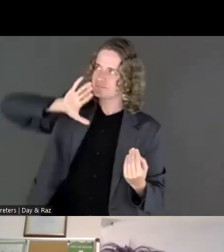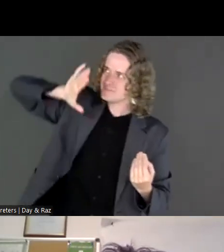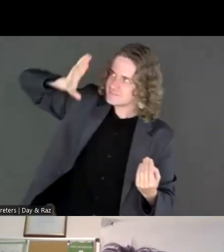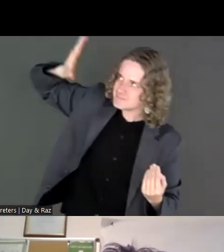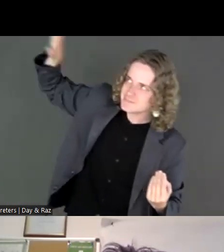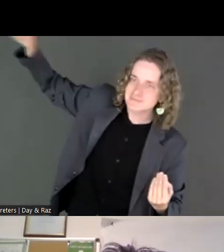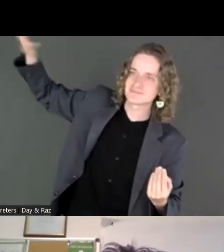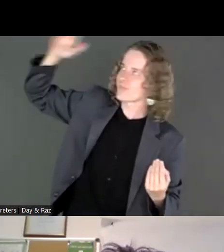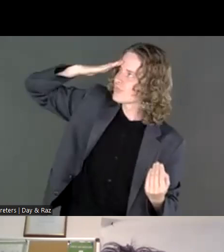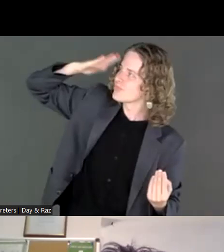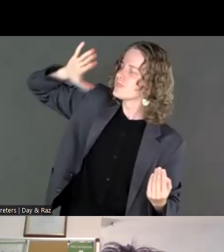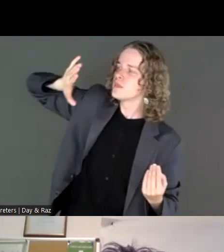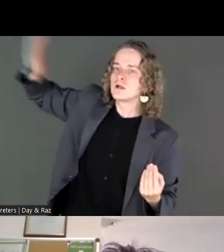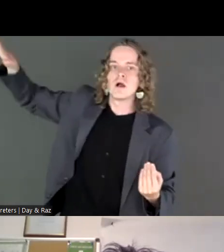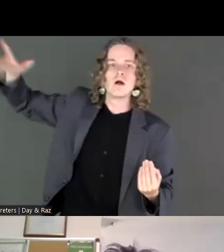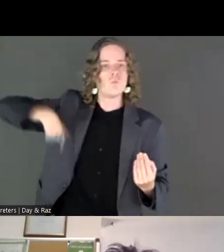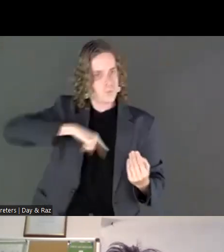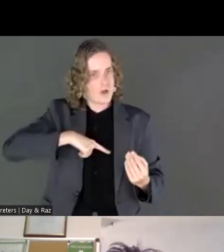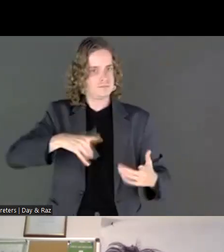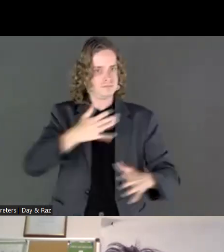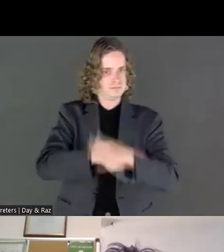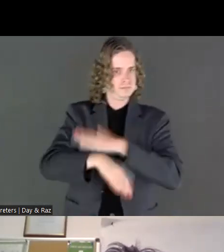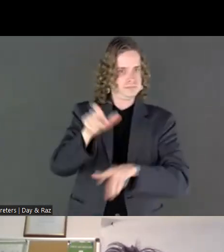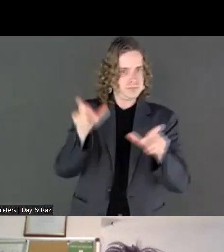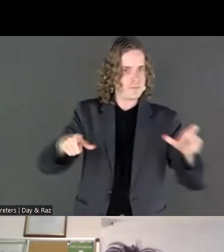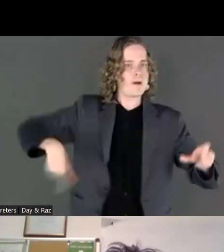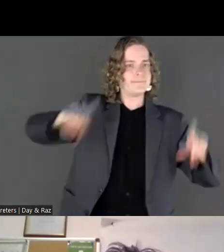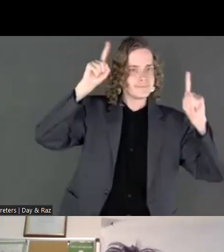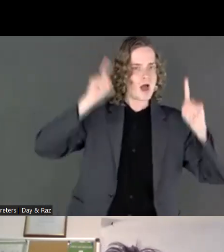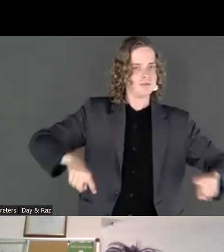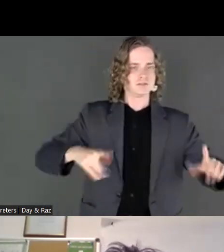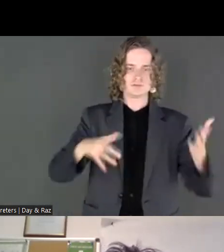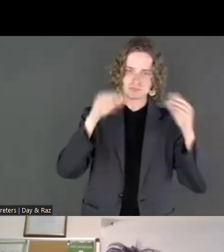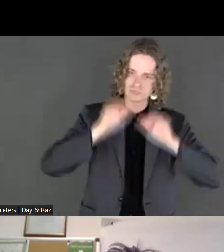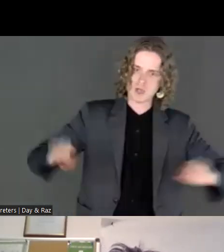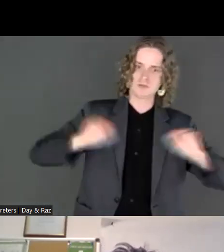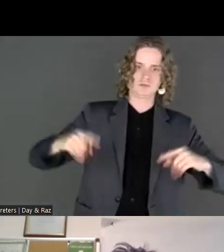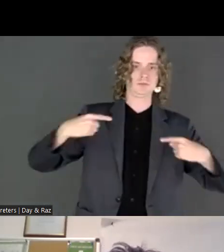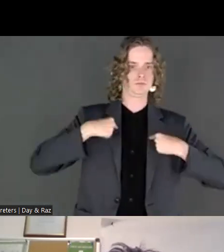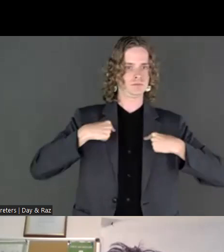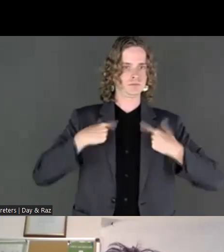we're talking about the people with disabilities. Indeed, the training should be done by the people